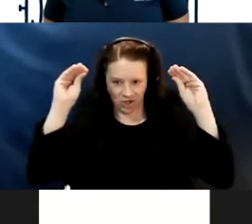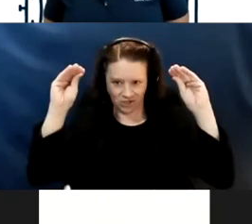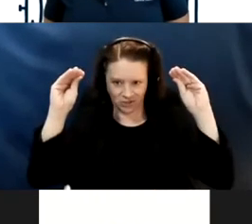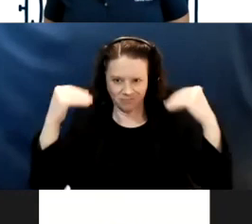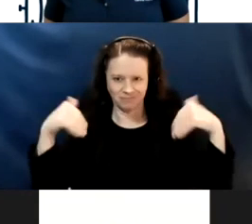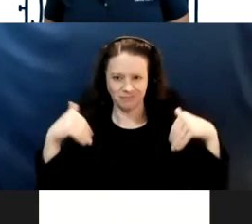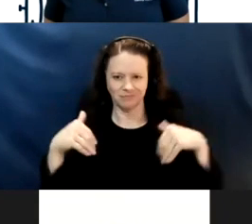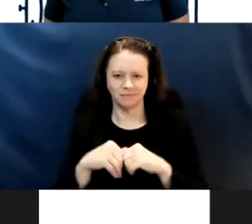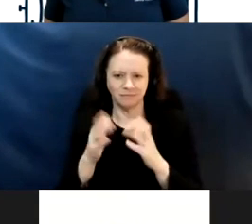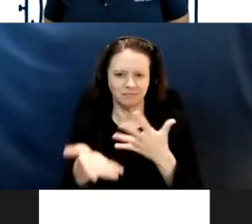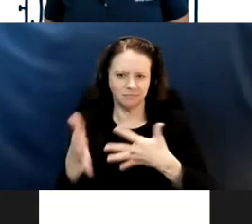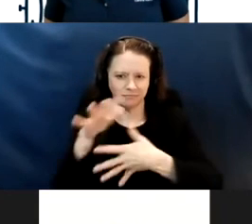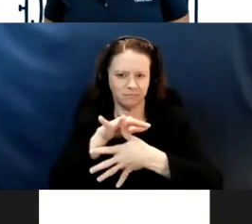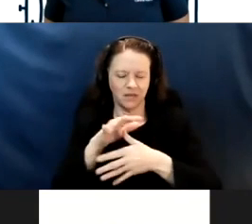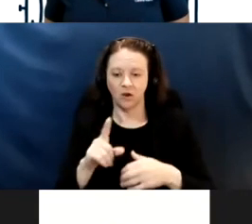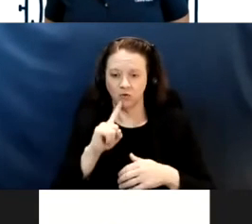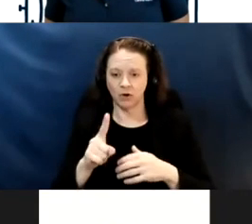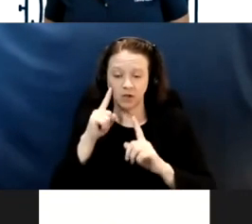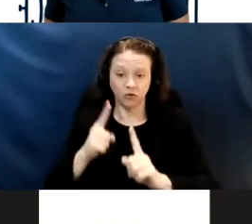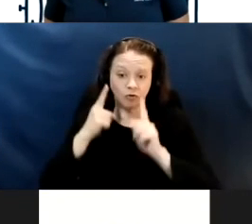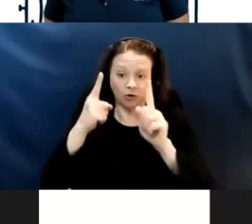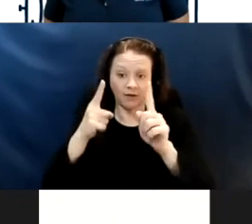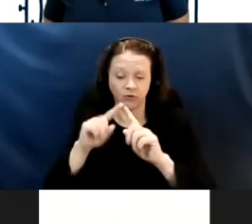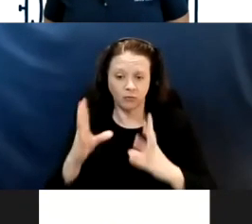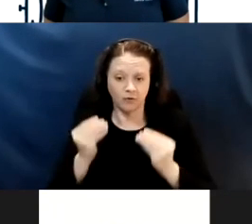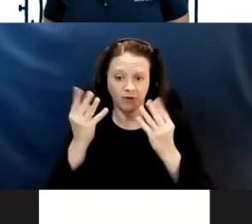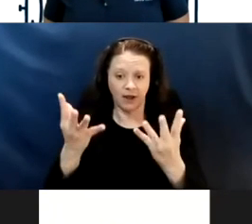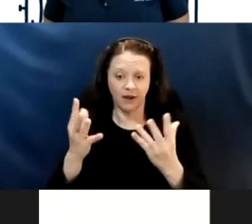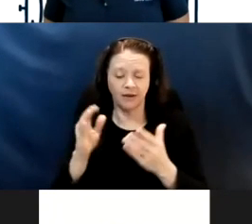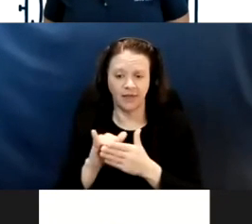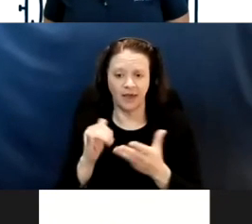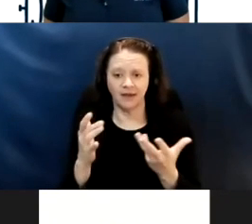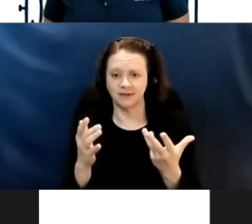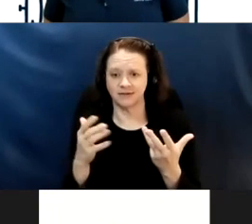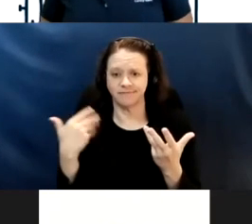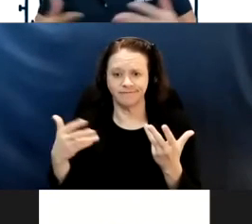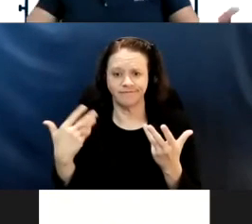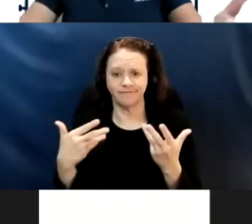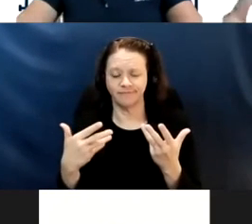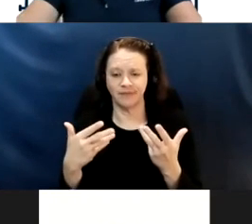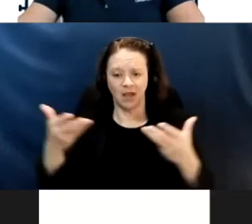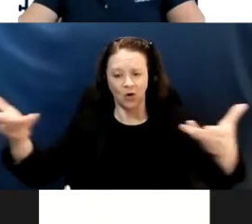and just really striving to provide that welcoming atmosphere